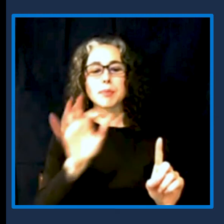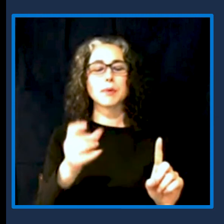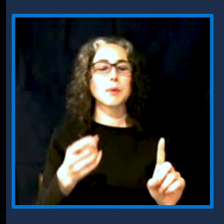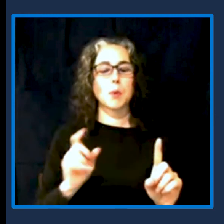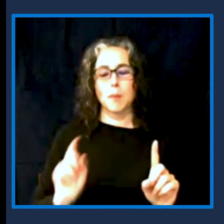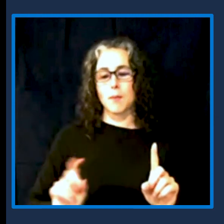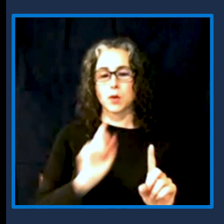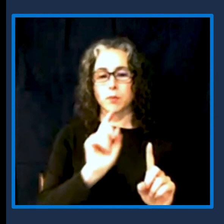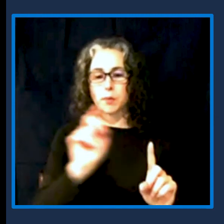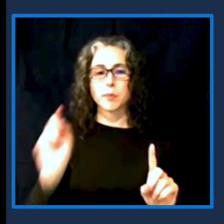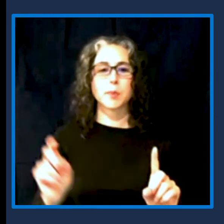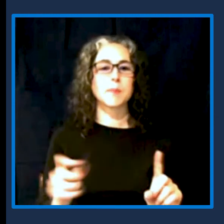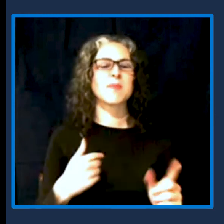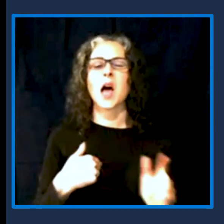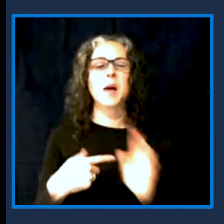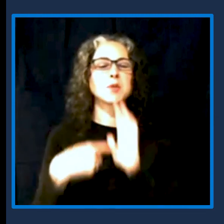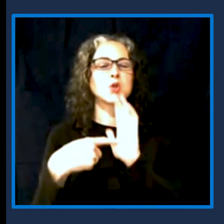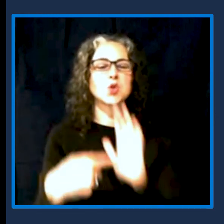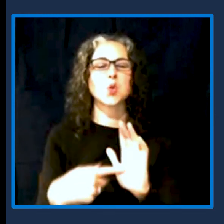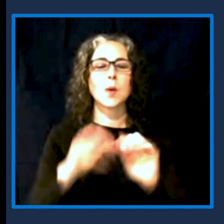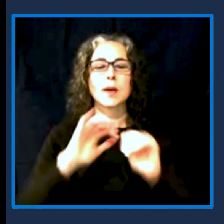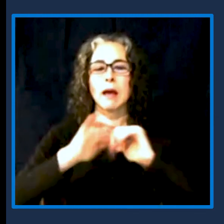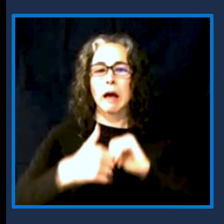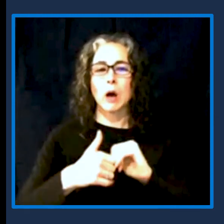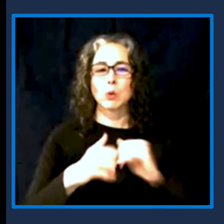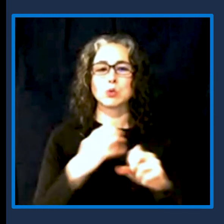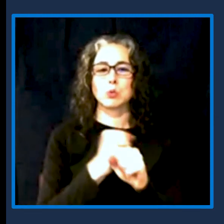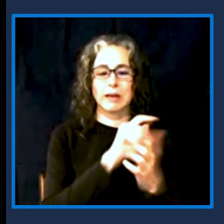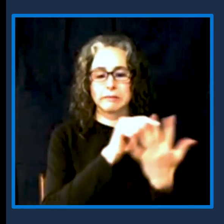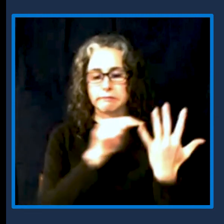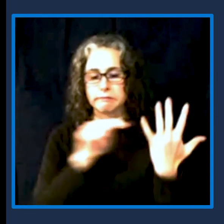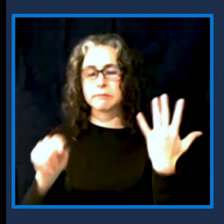here i'm just showing how to get to those settings so i can go into the keyboard settings